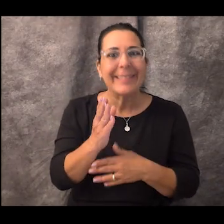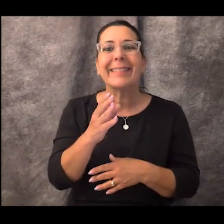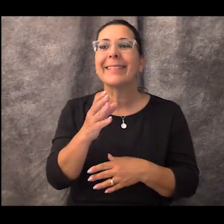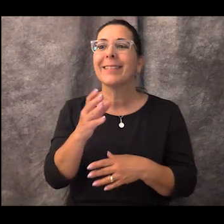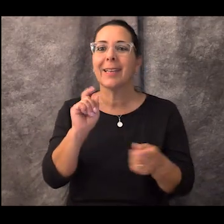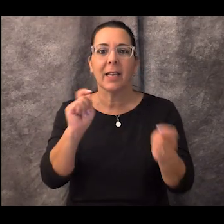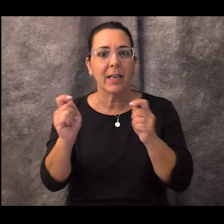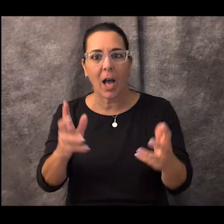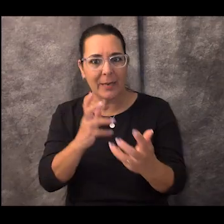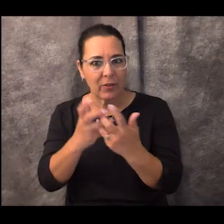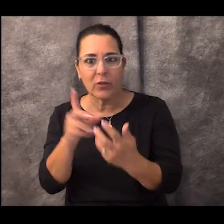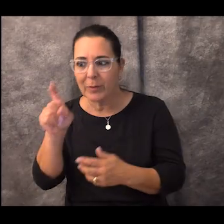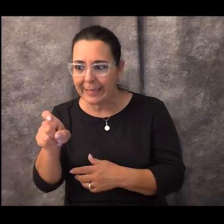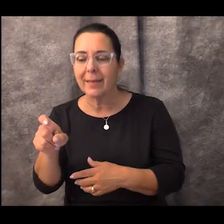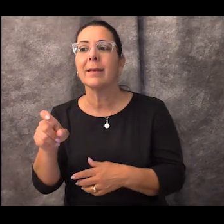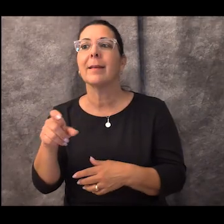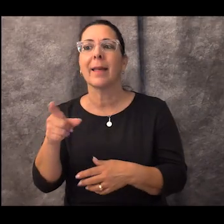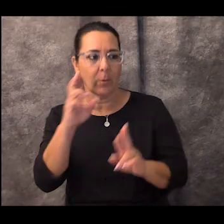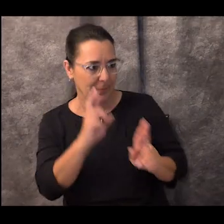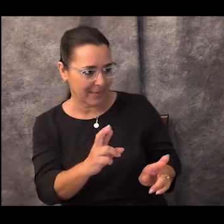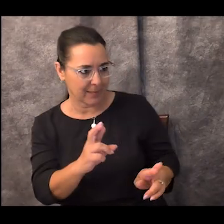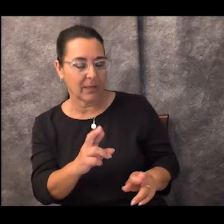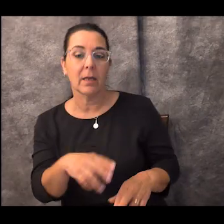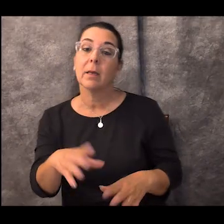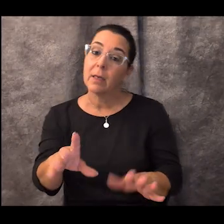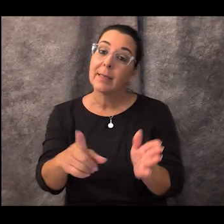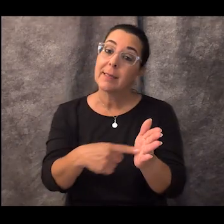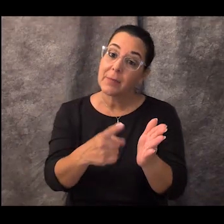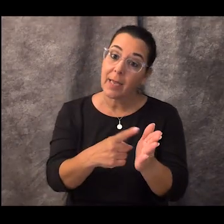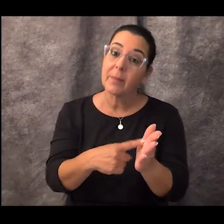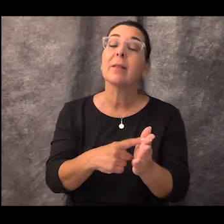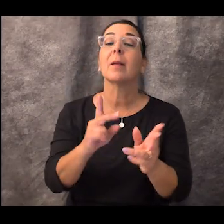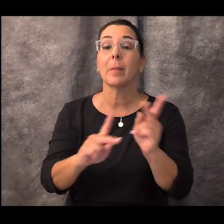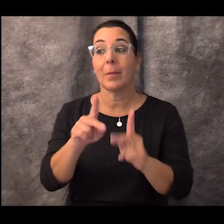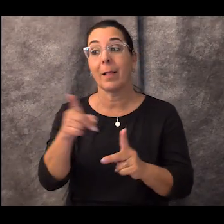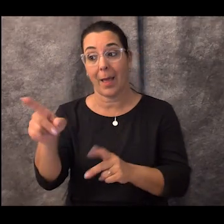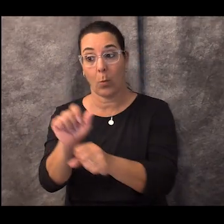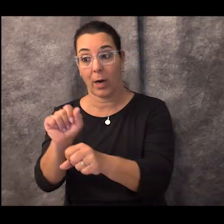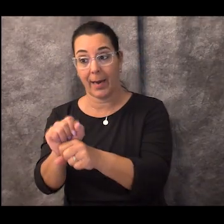with disabilities who show up to polling places, and they don't know how to communicate with someone who has a disability,